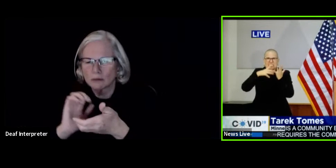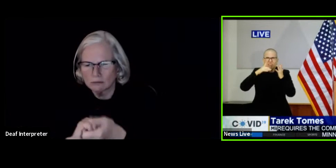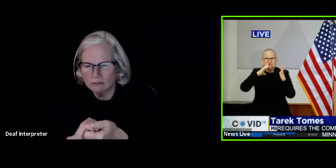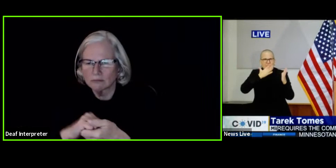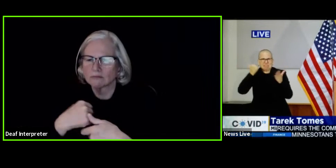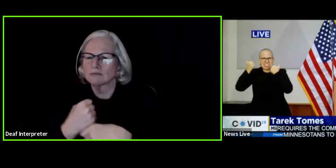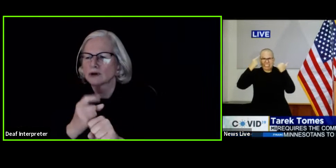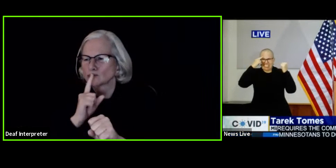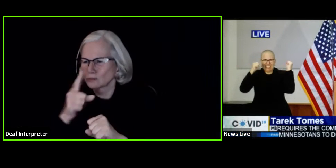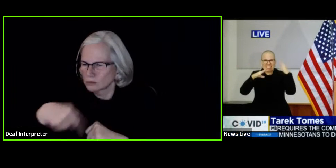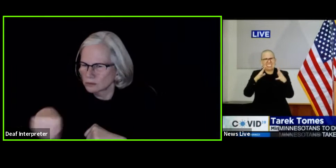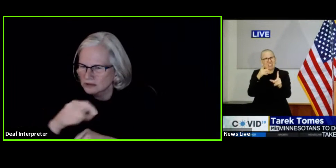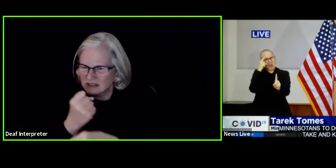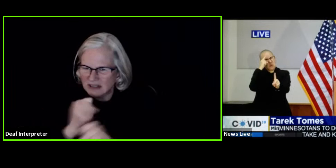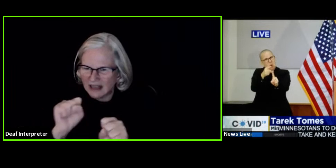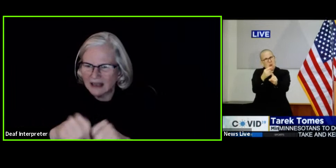NOTIFYING FRIENDS, NEIGHBORS, OR PEOPLE WE MAY